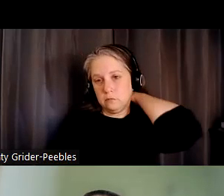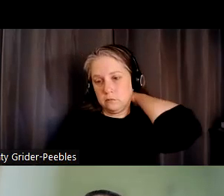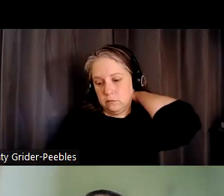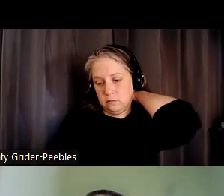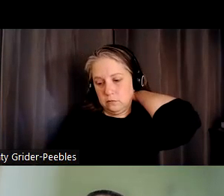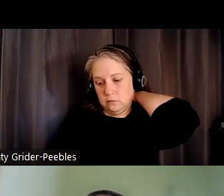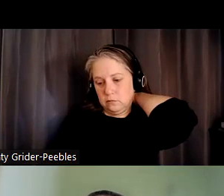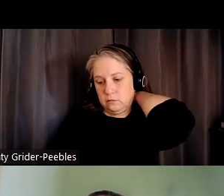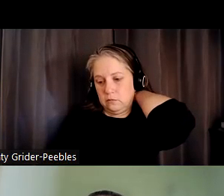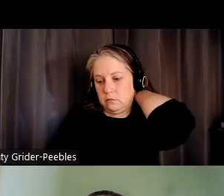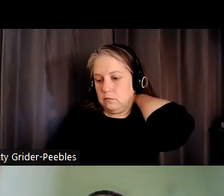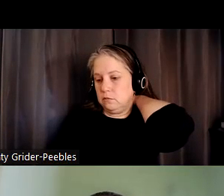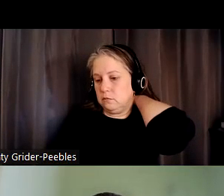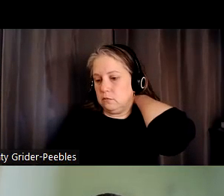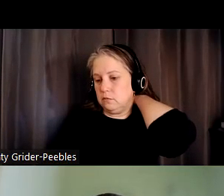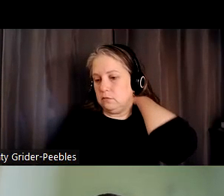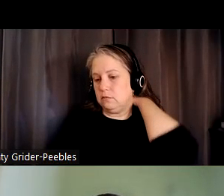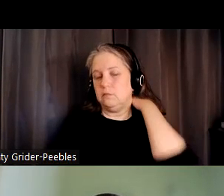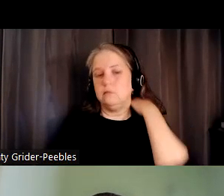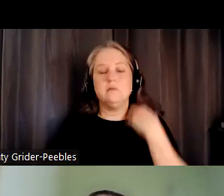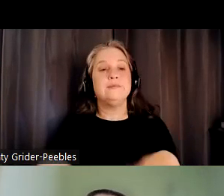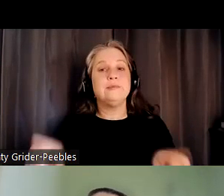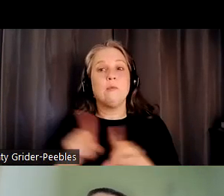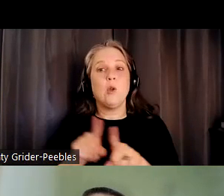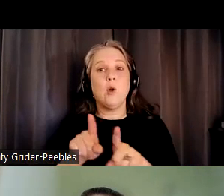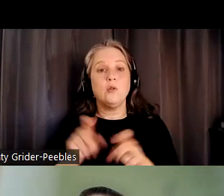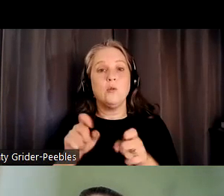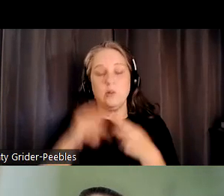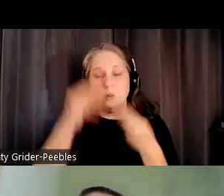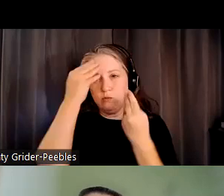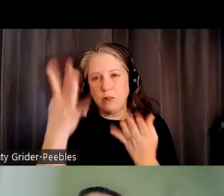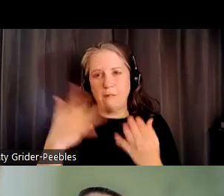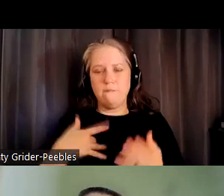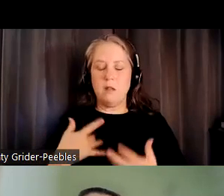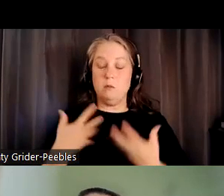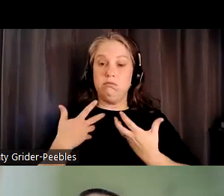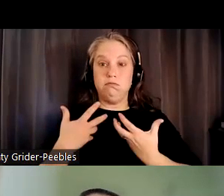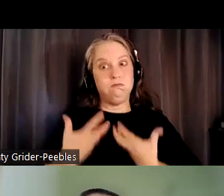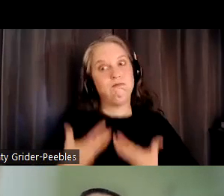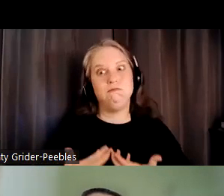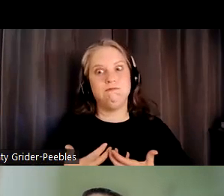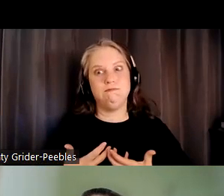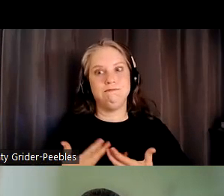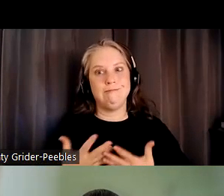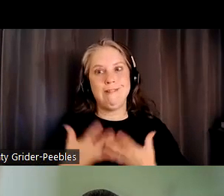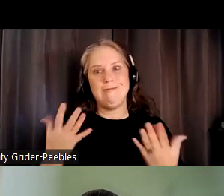Natasha: I acknowledge this may feel heavy right now. This is a lot to process.